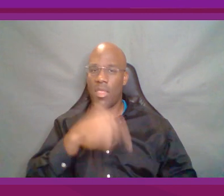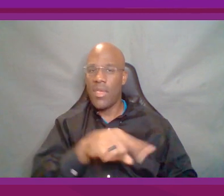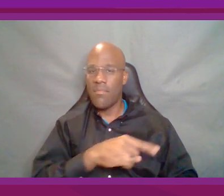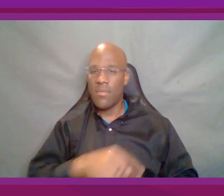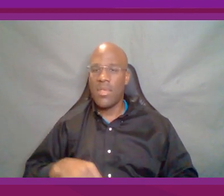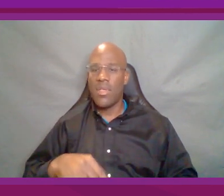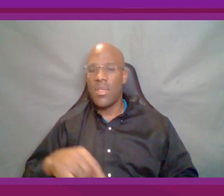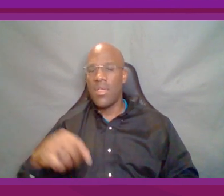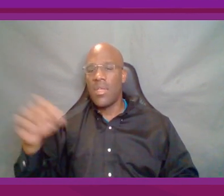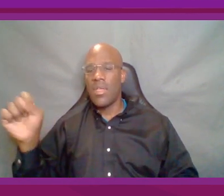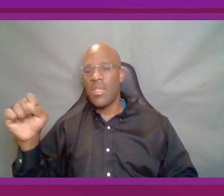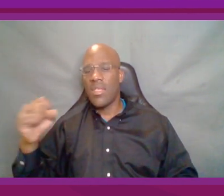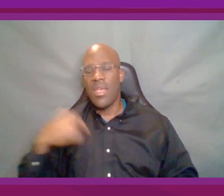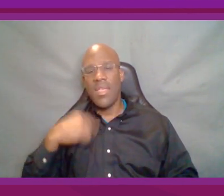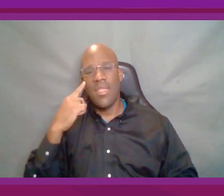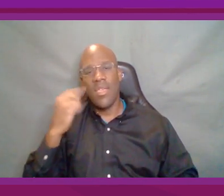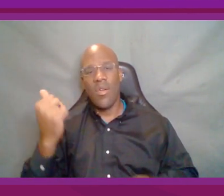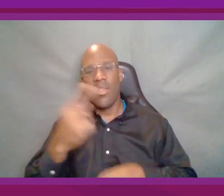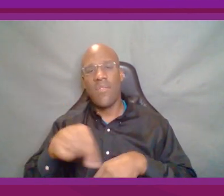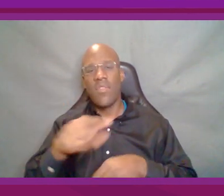[ASHLEY]: Yeah absolutely, I think you all bring up incredible, incredible